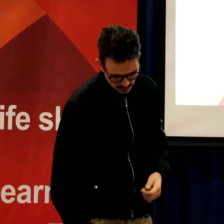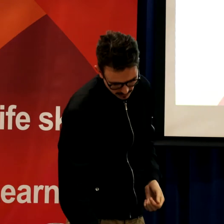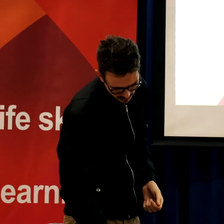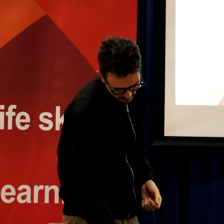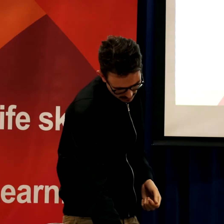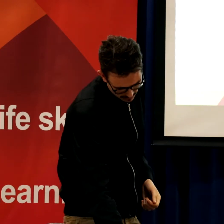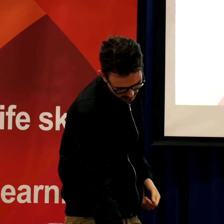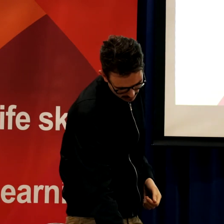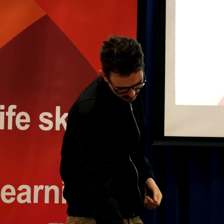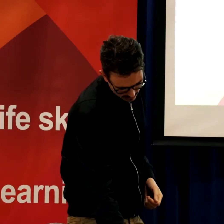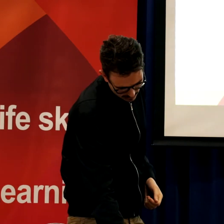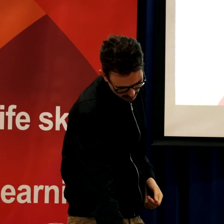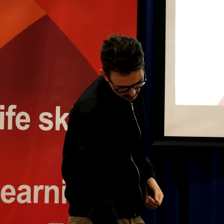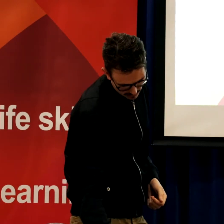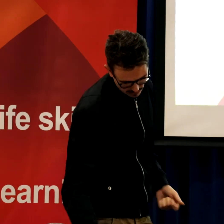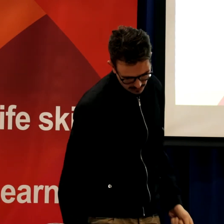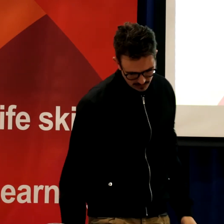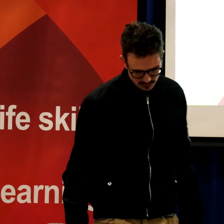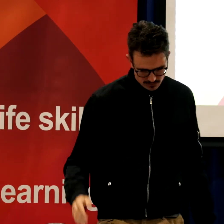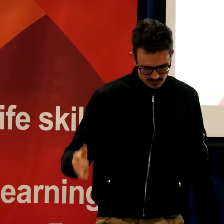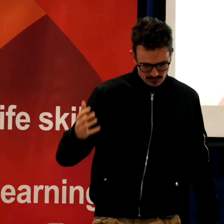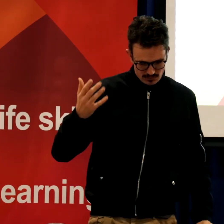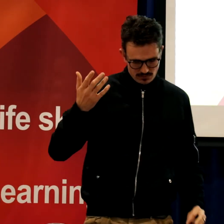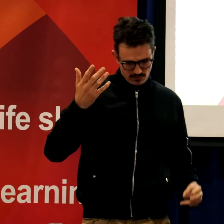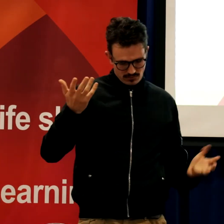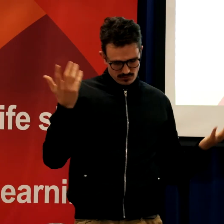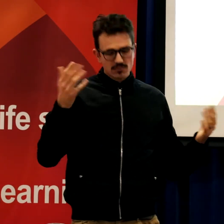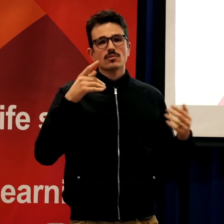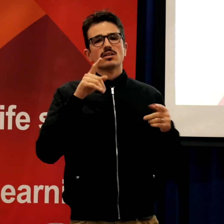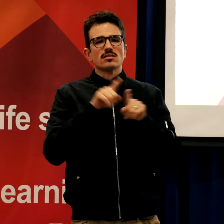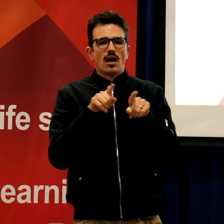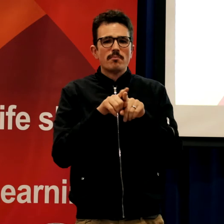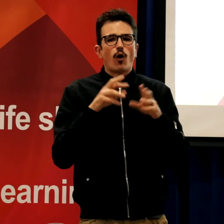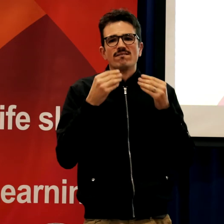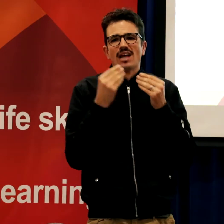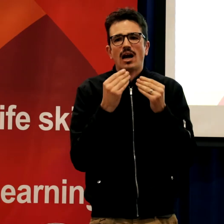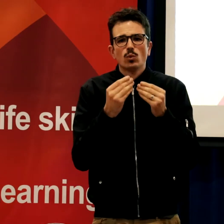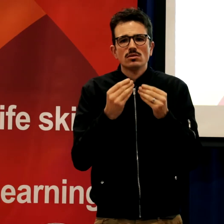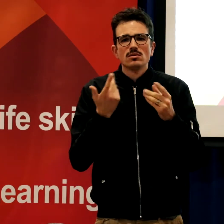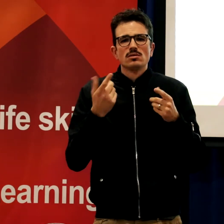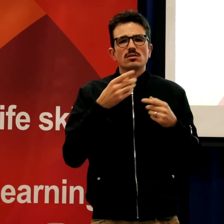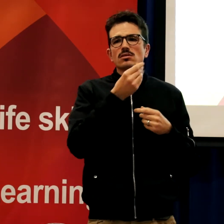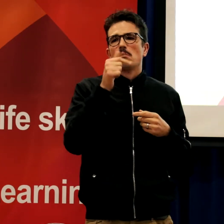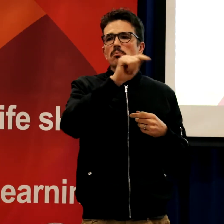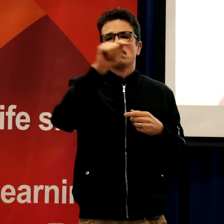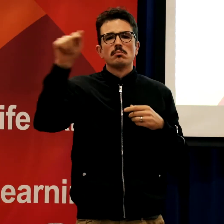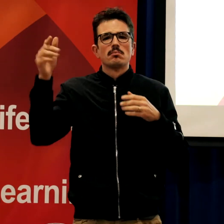And we’re all individuals and we all have individual services provided for us. Same as the values.